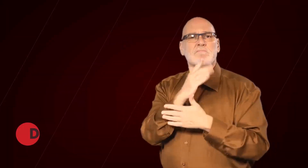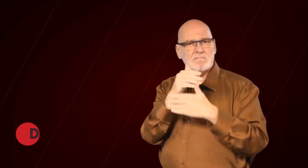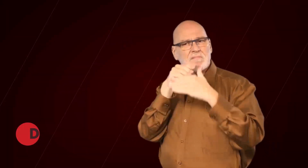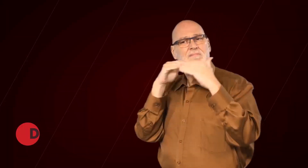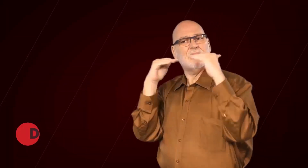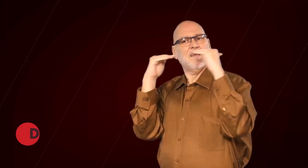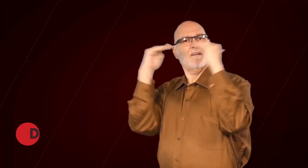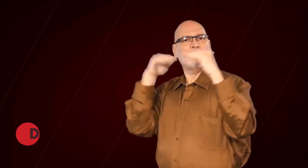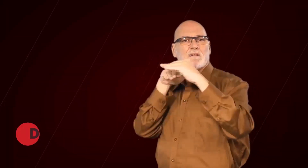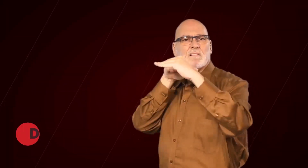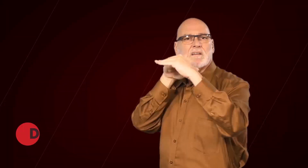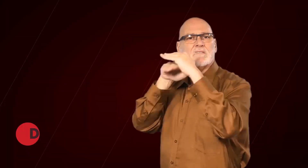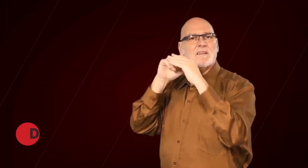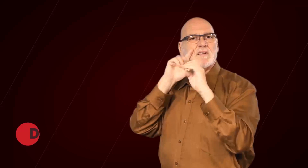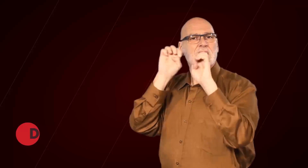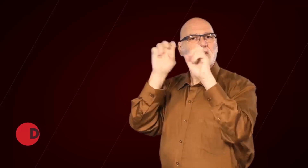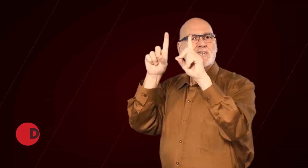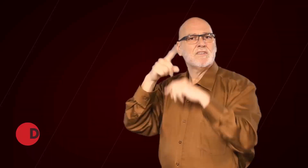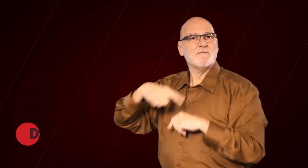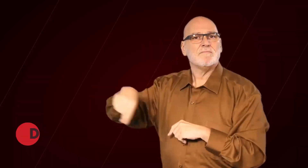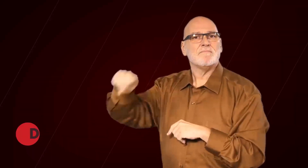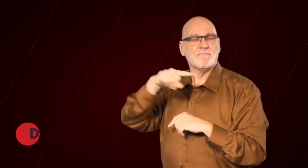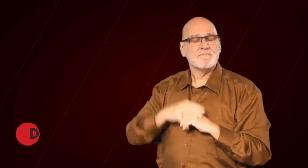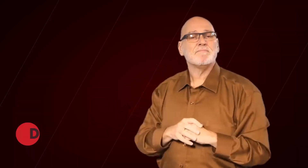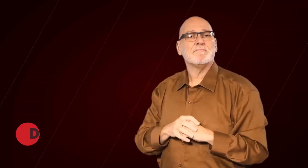and access to education.